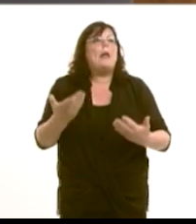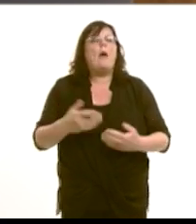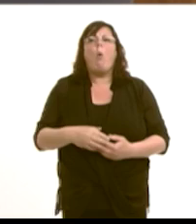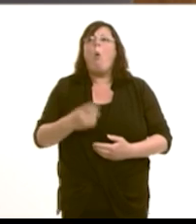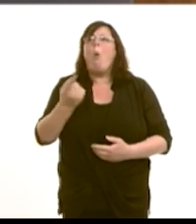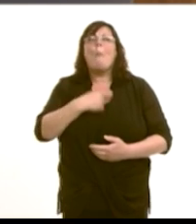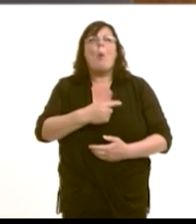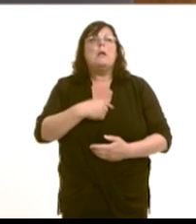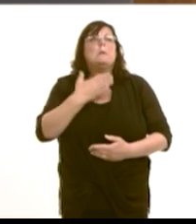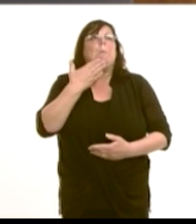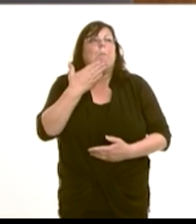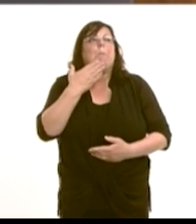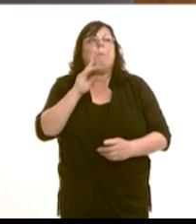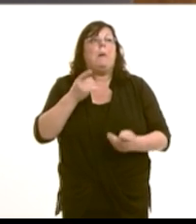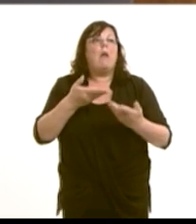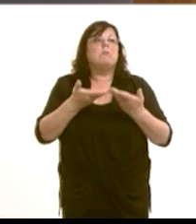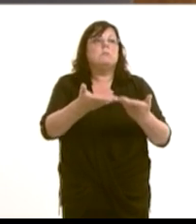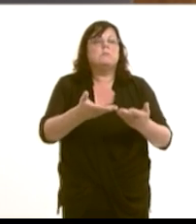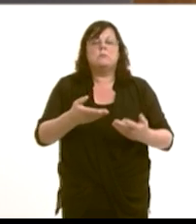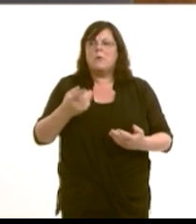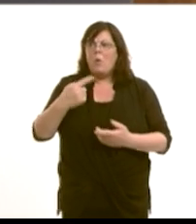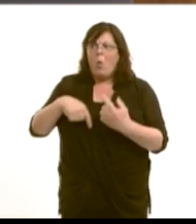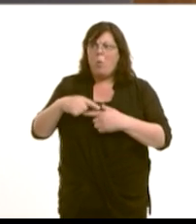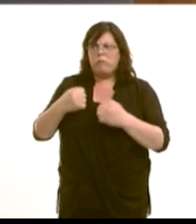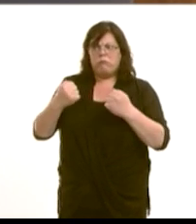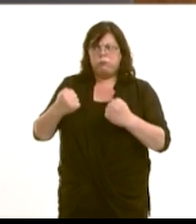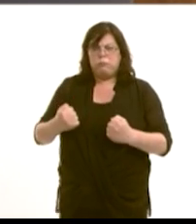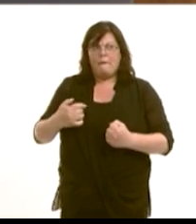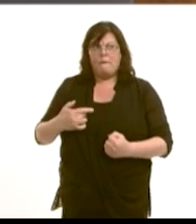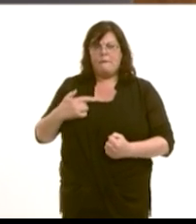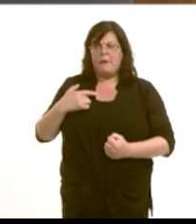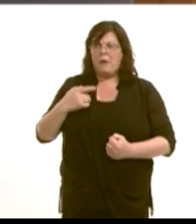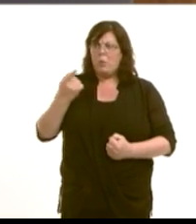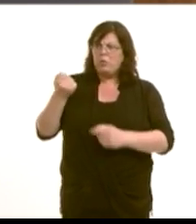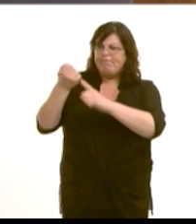I am, as is he, of course, strongly of the view that we should fight for Wales and not